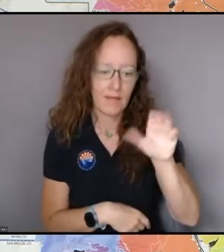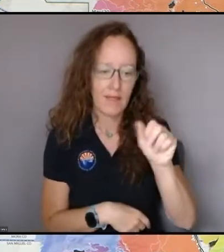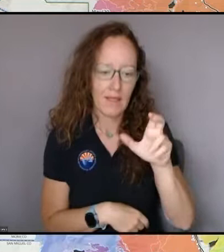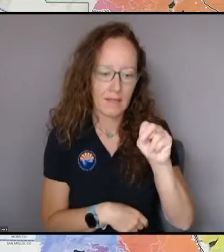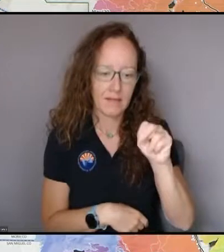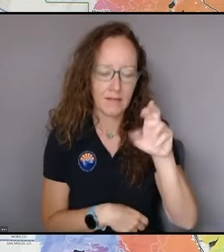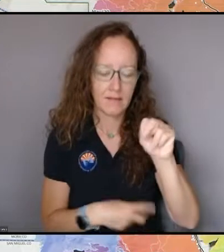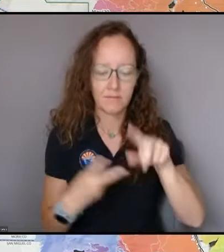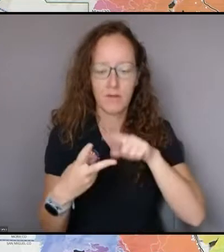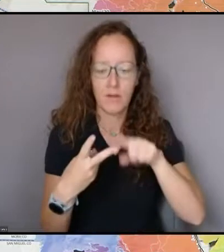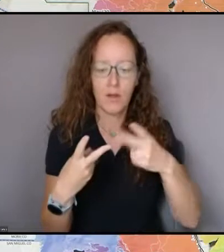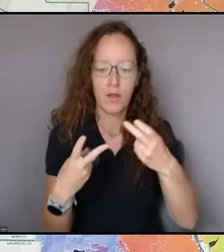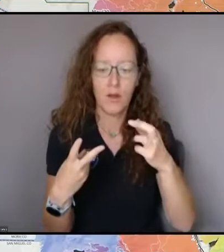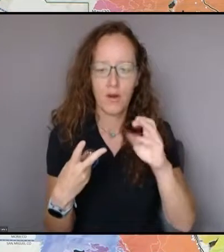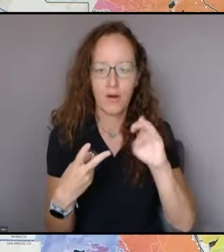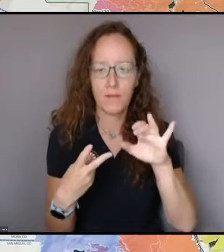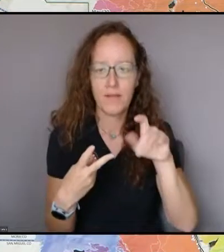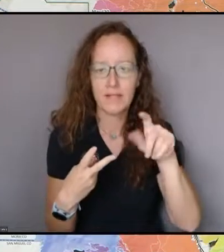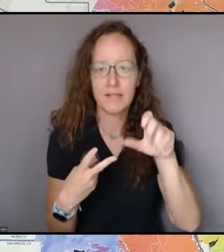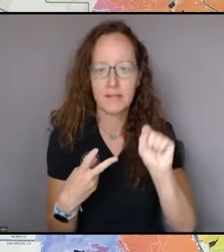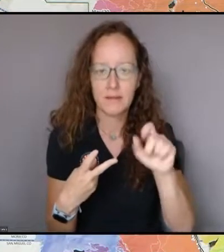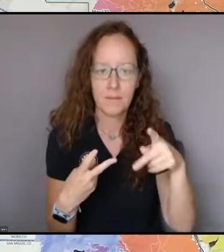Before I get going, I would like to introduce Jasmine.